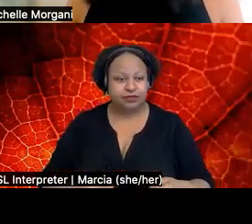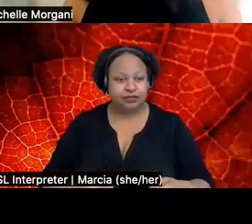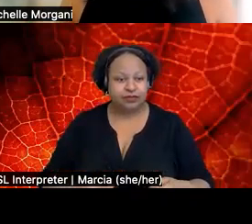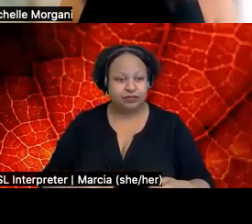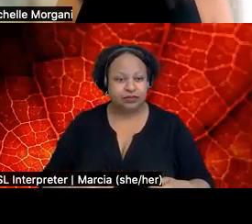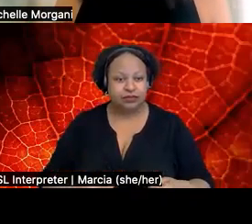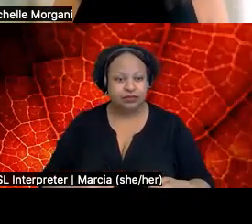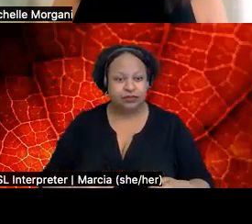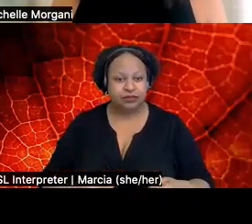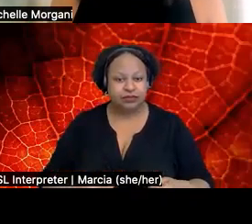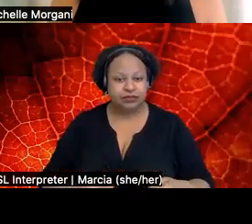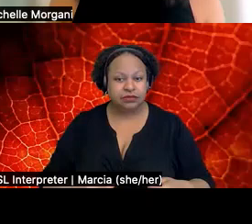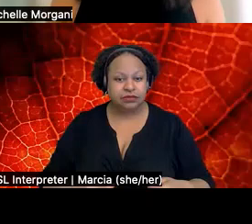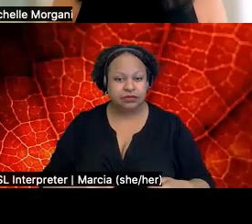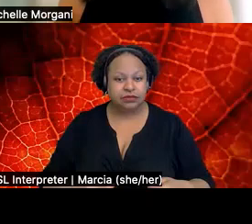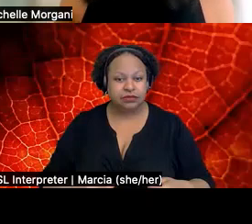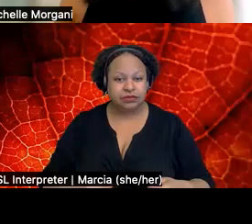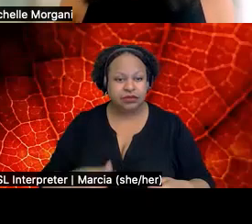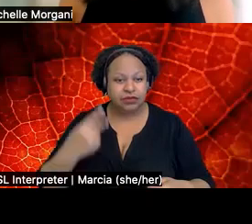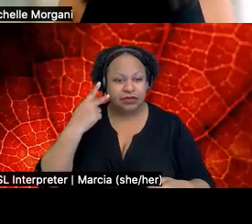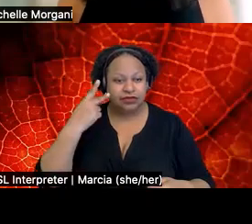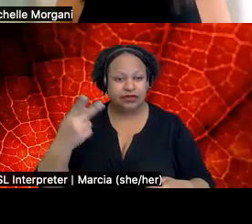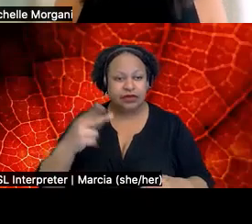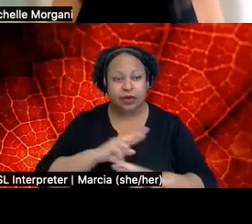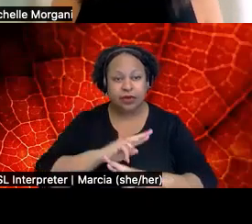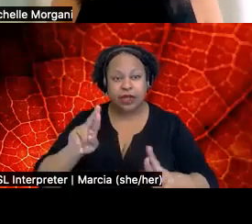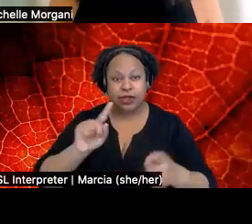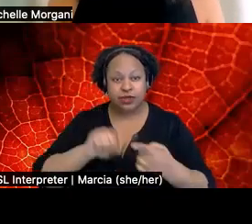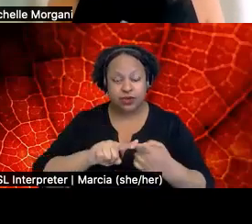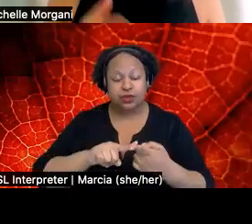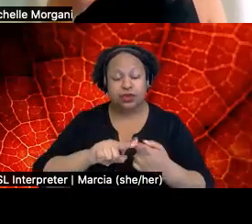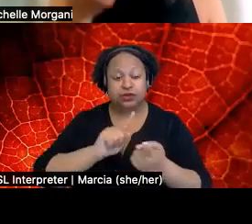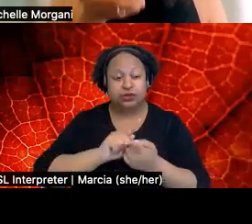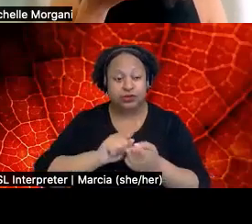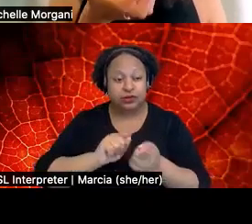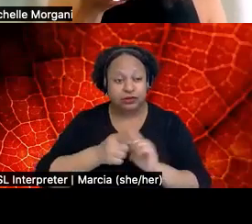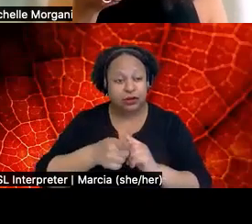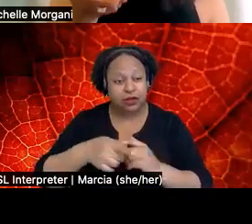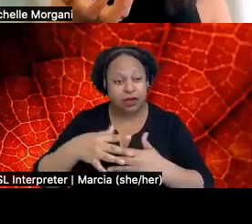These are some options that are even available on cell phones where you can actually speak